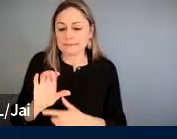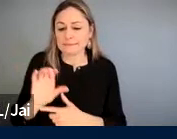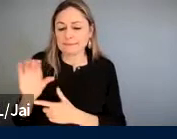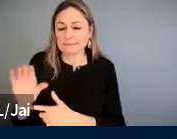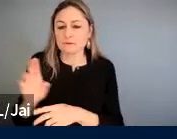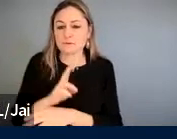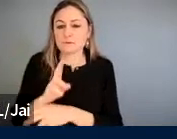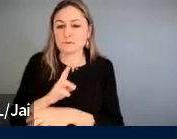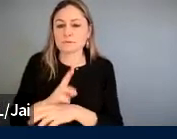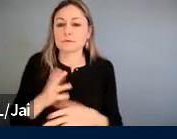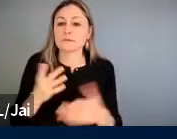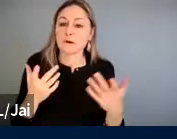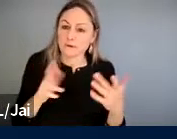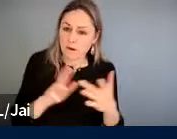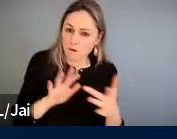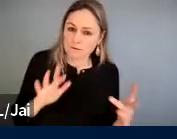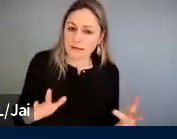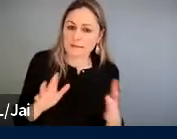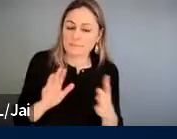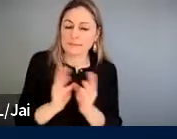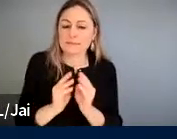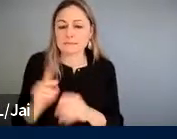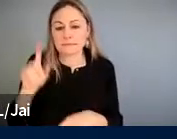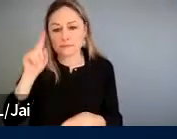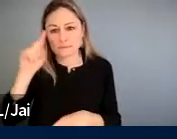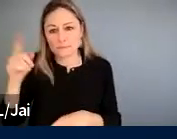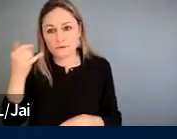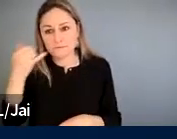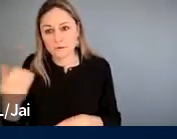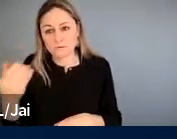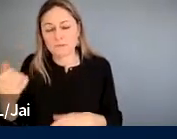meet and goes on smartphones can improve communication and access for people with